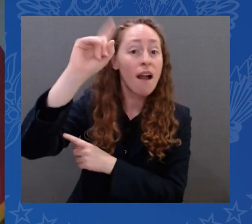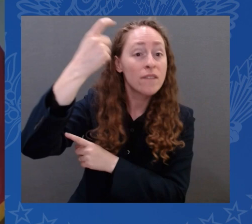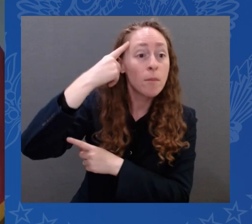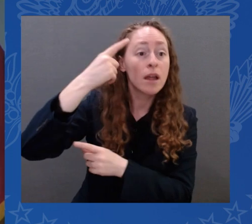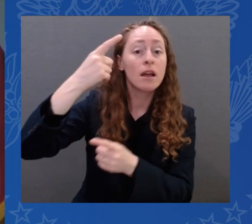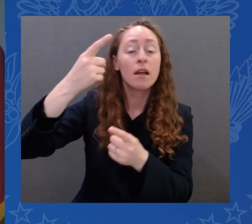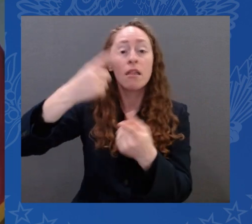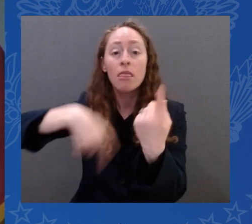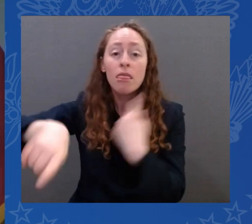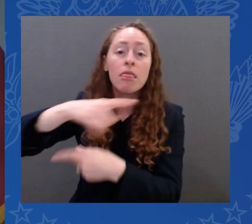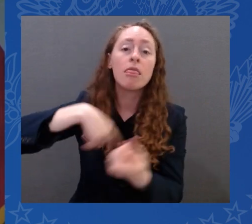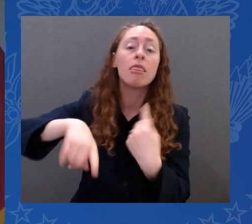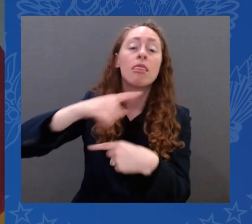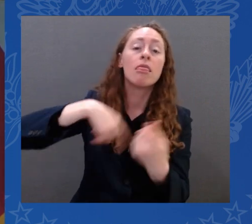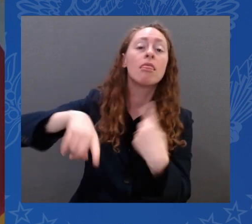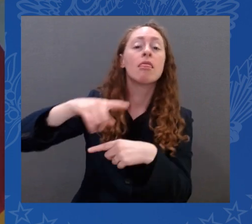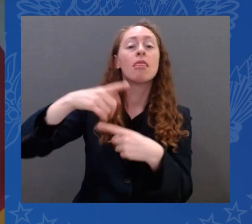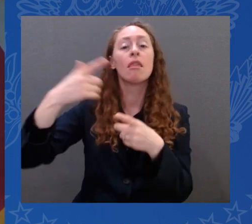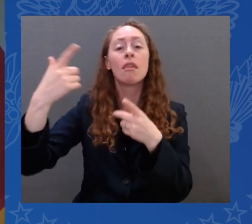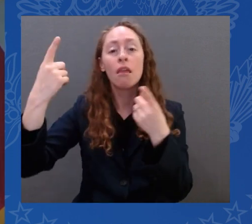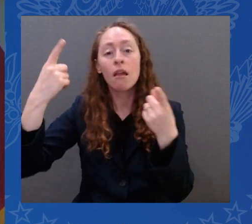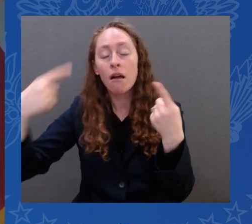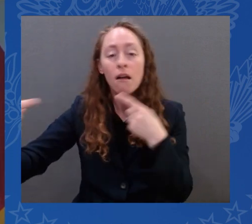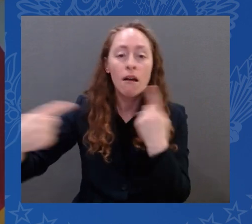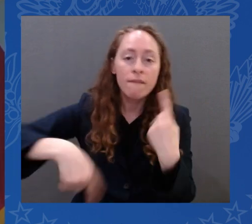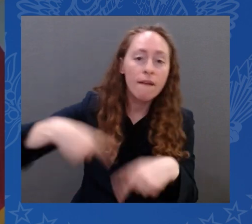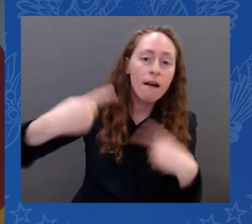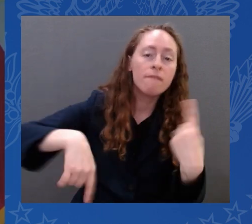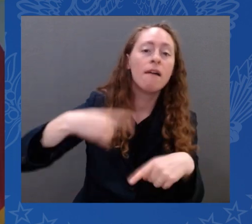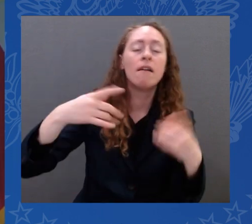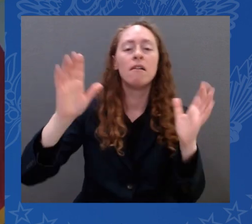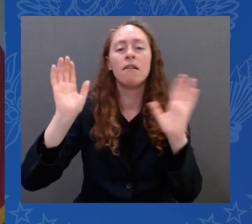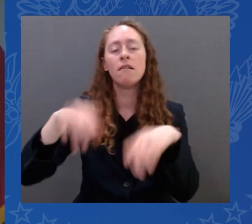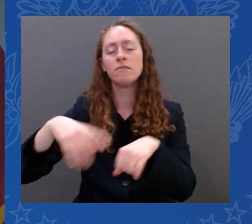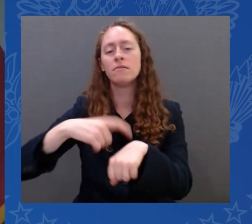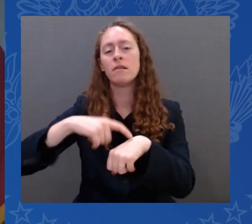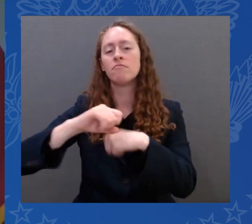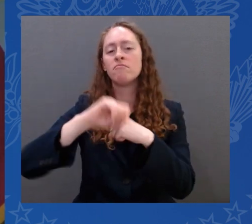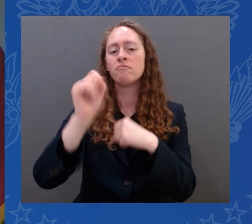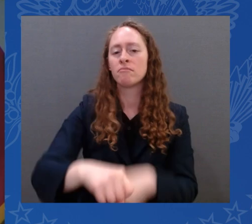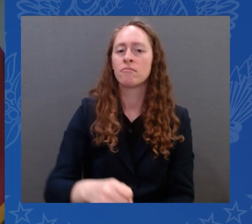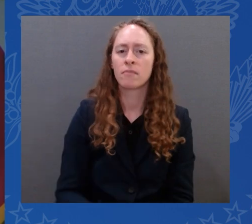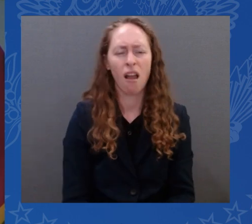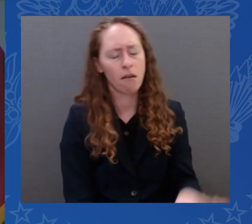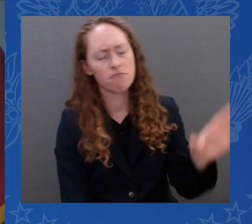He's wrong. Each of you, as you go out into the world, will not only be a proud member